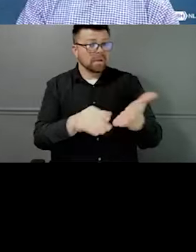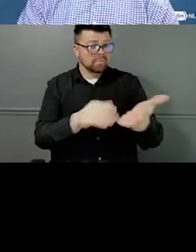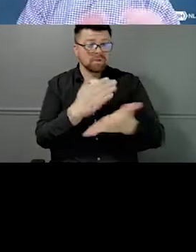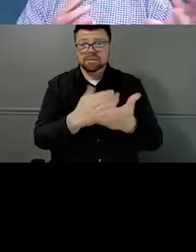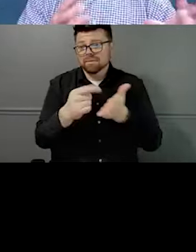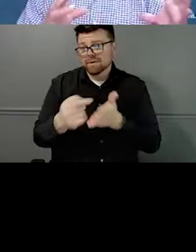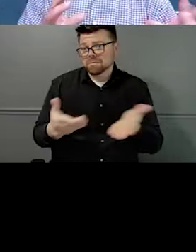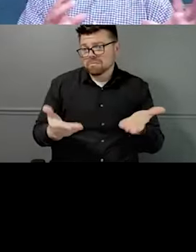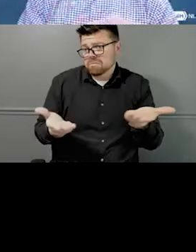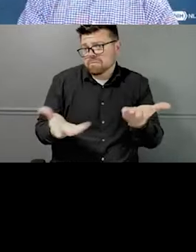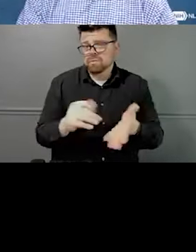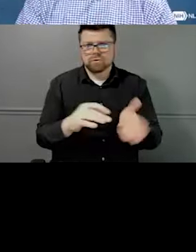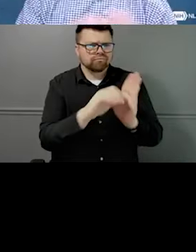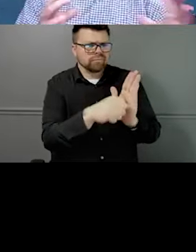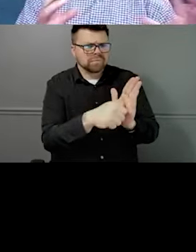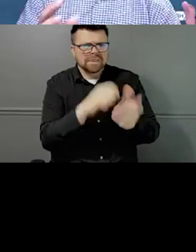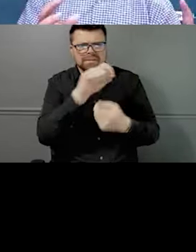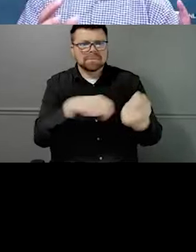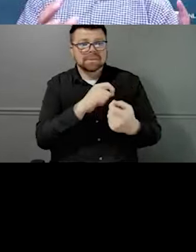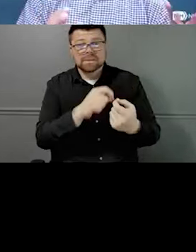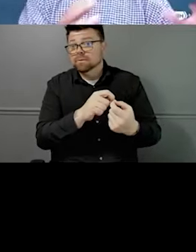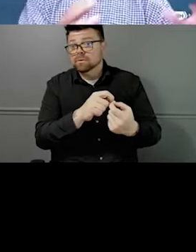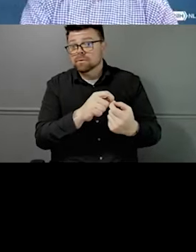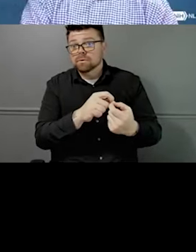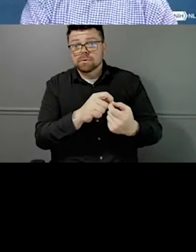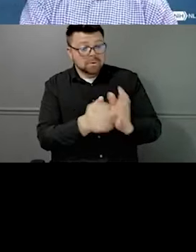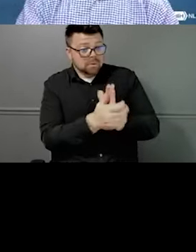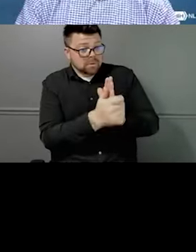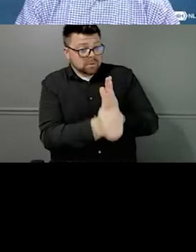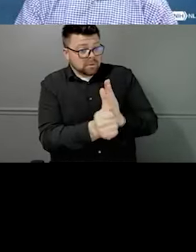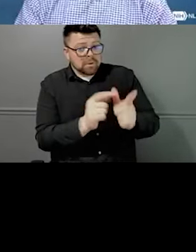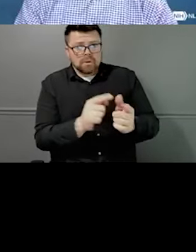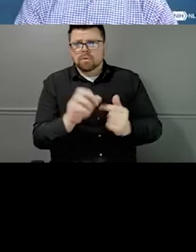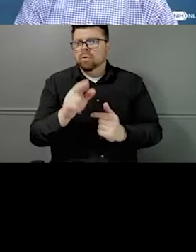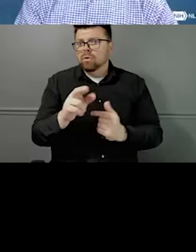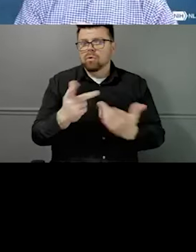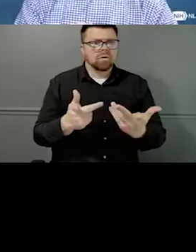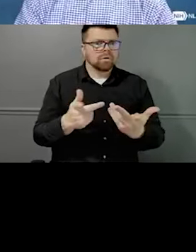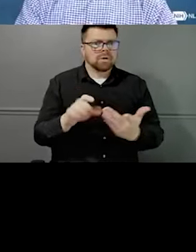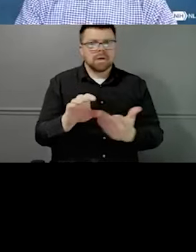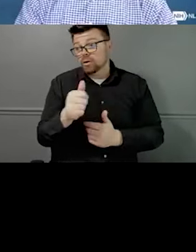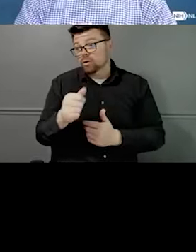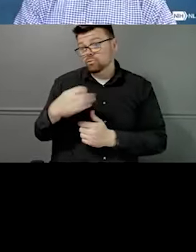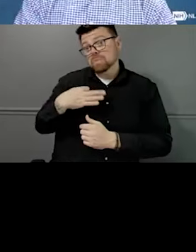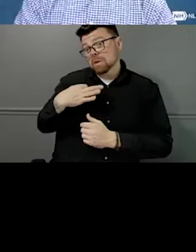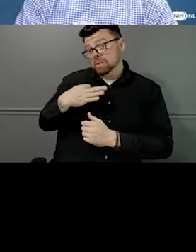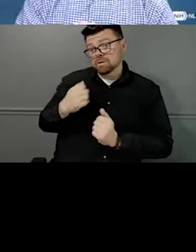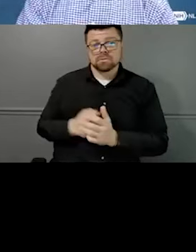highlight particular competencies or a grant application. There might be something that highlights